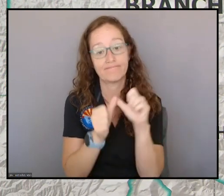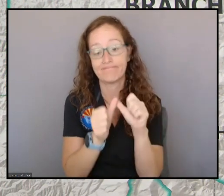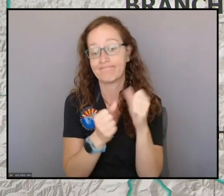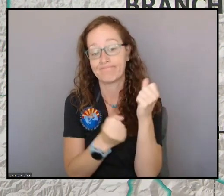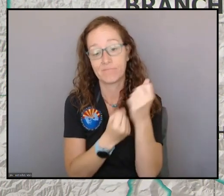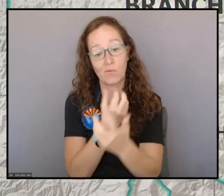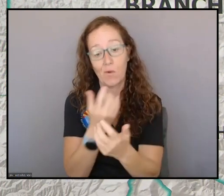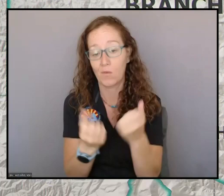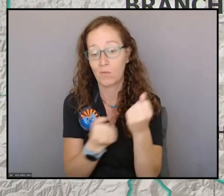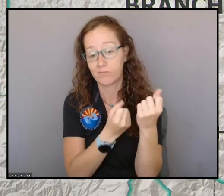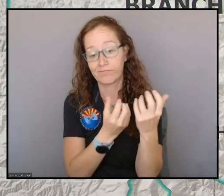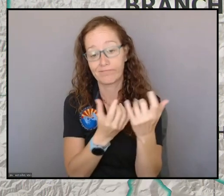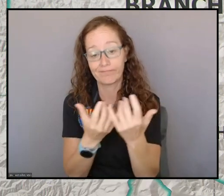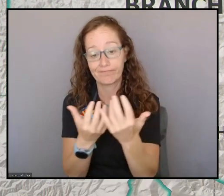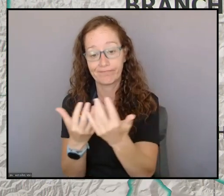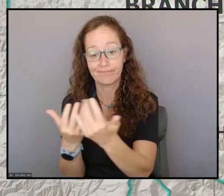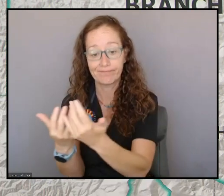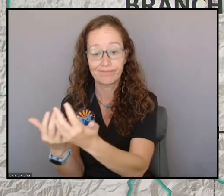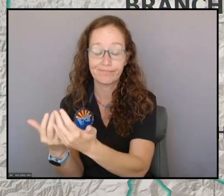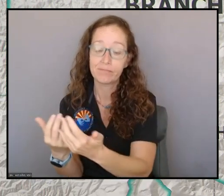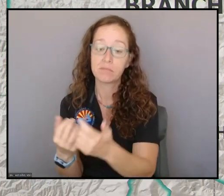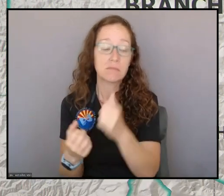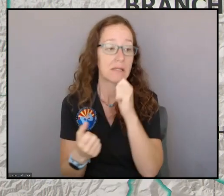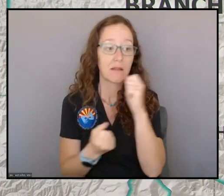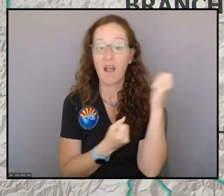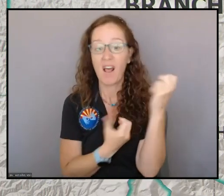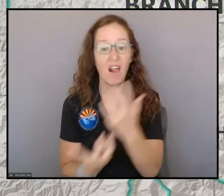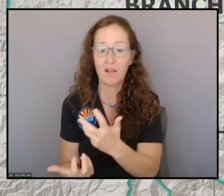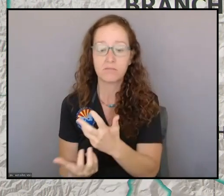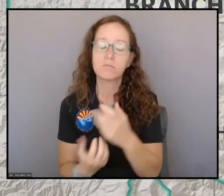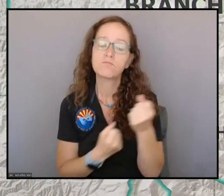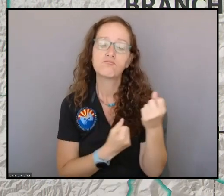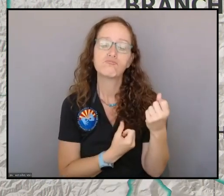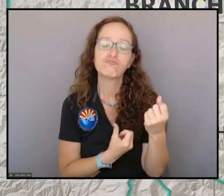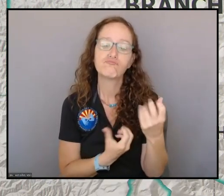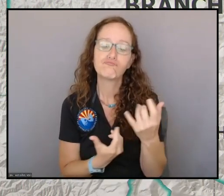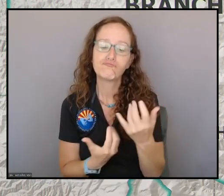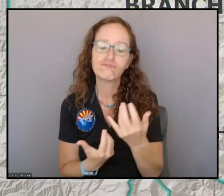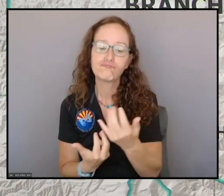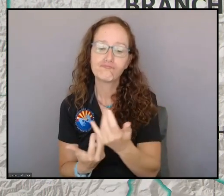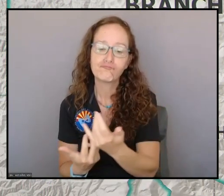a moderate pace in there as it backs down into some of those